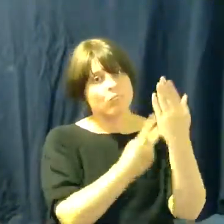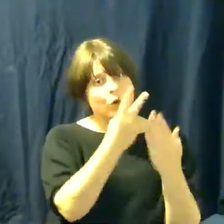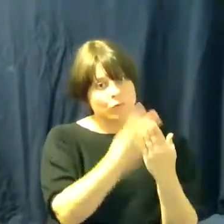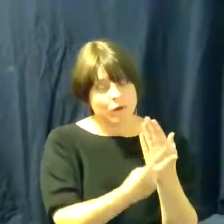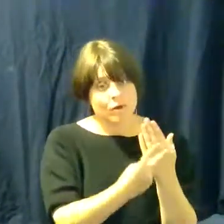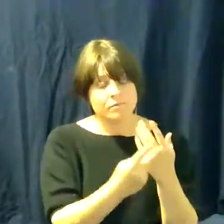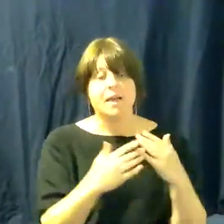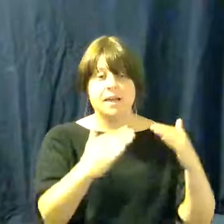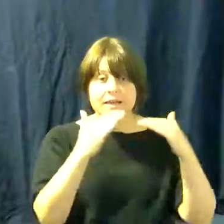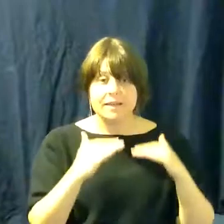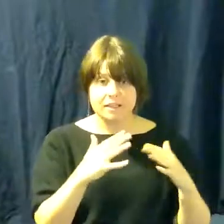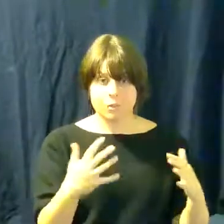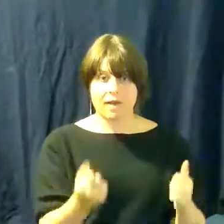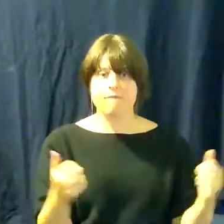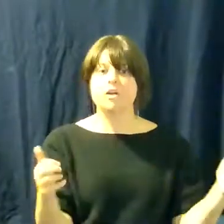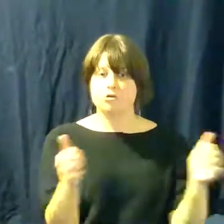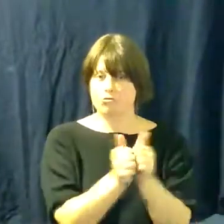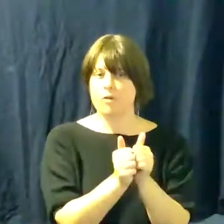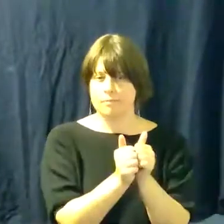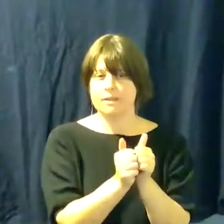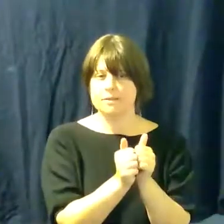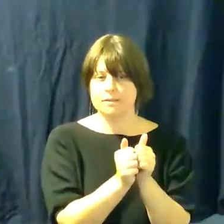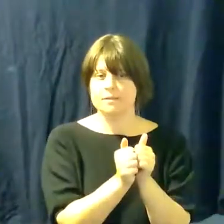all the people who want to be in the mentoring program,